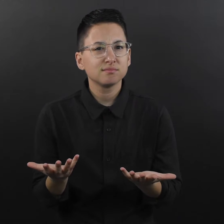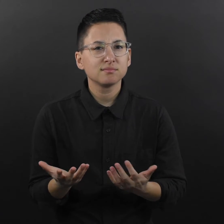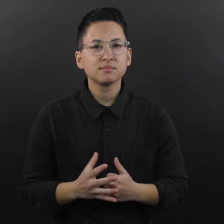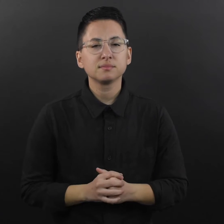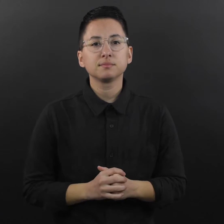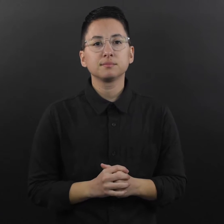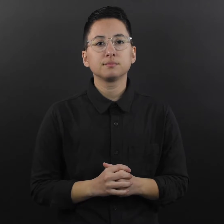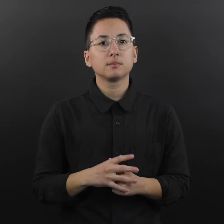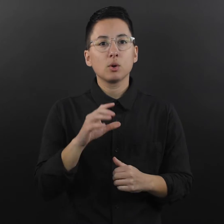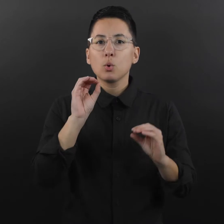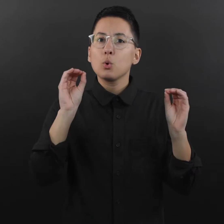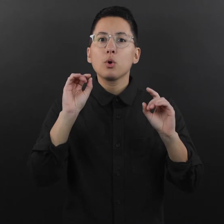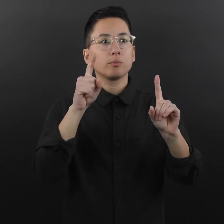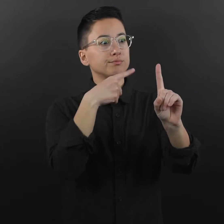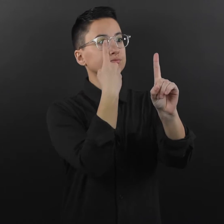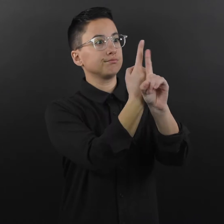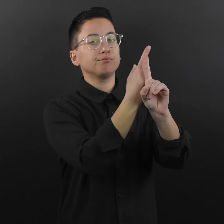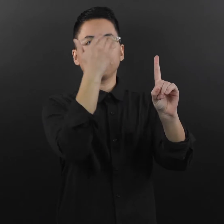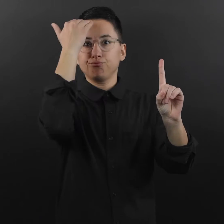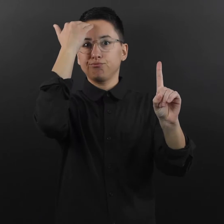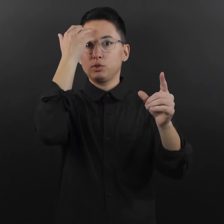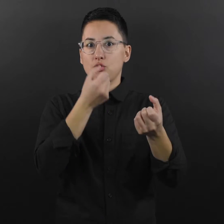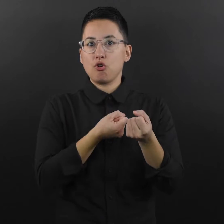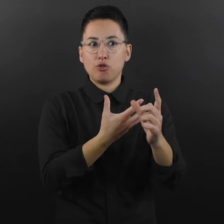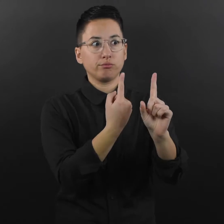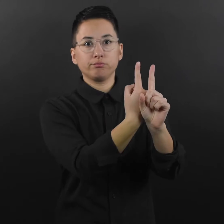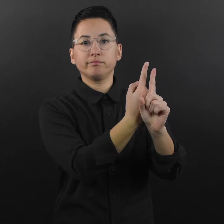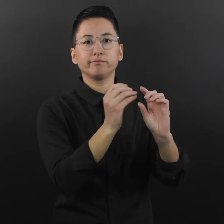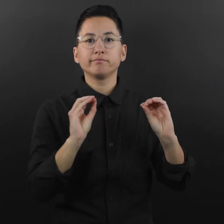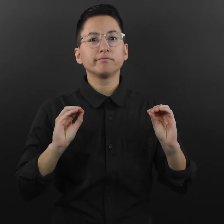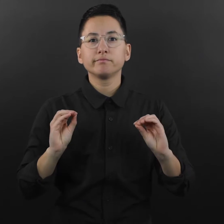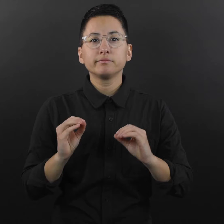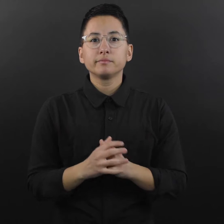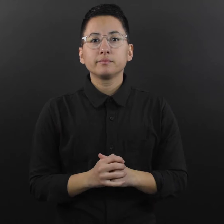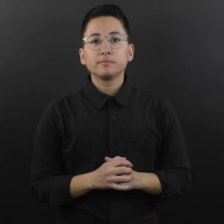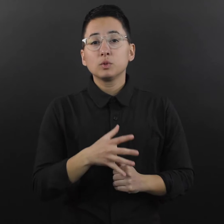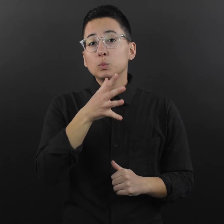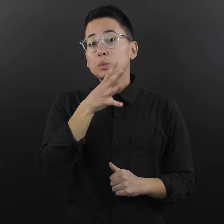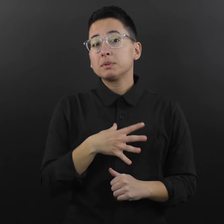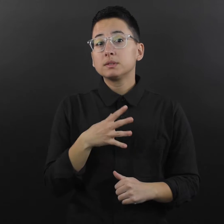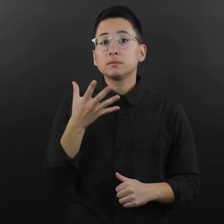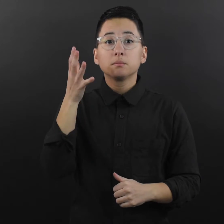There is no single known cause. Women who have a history of depression or